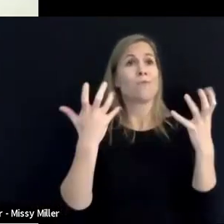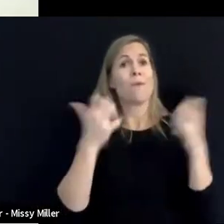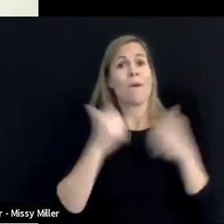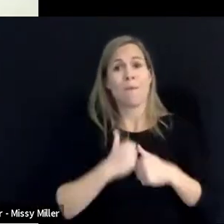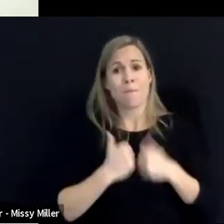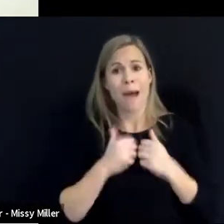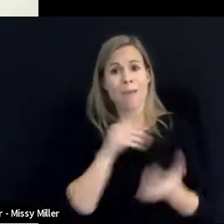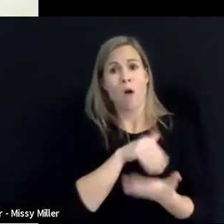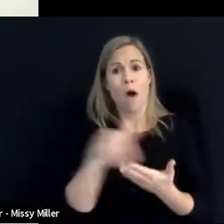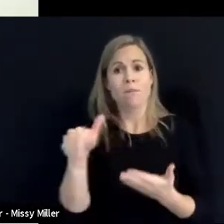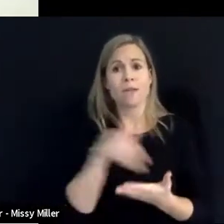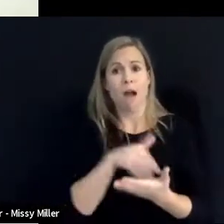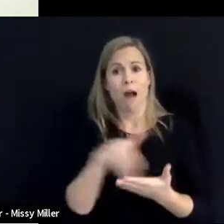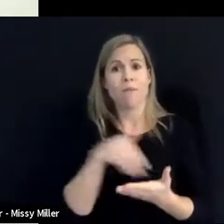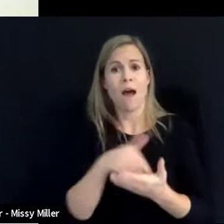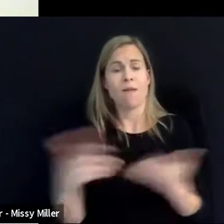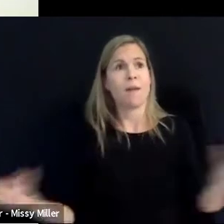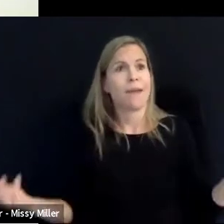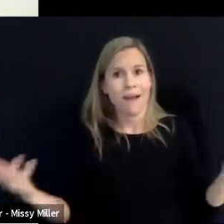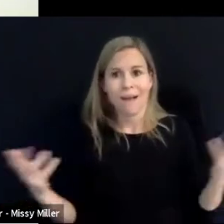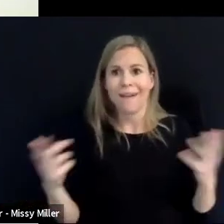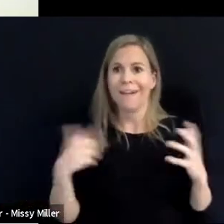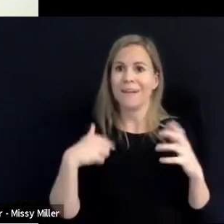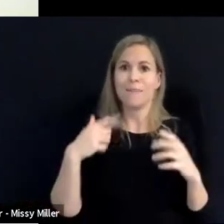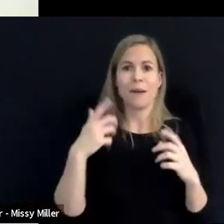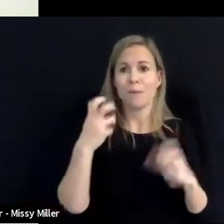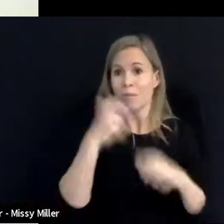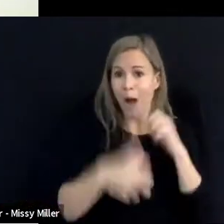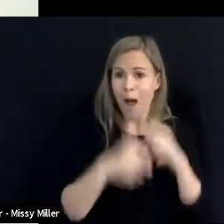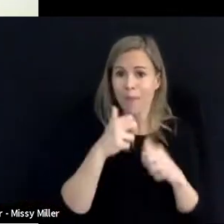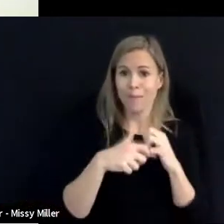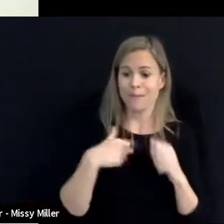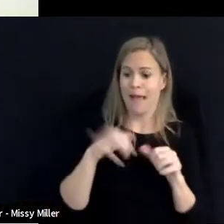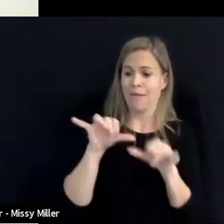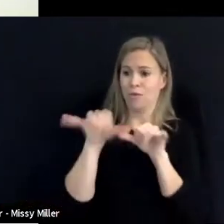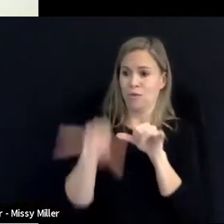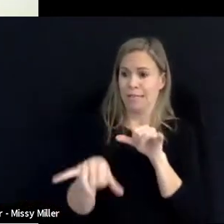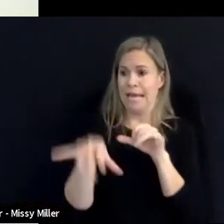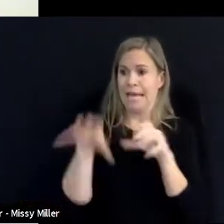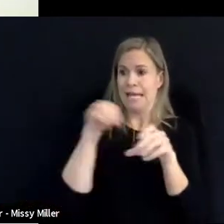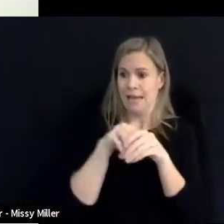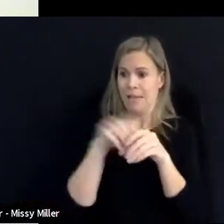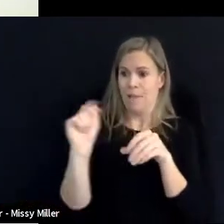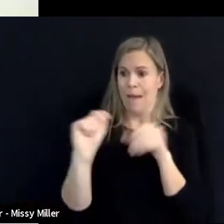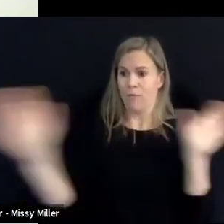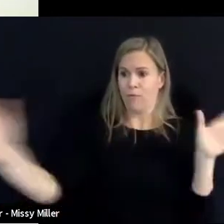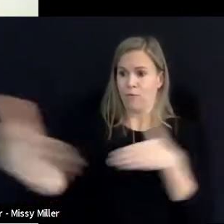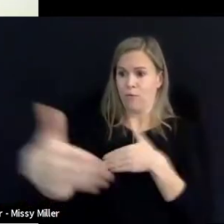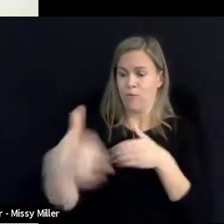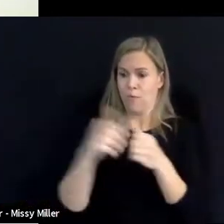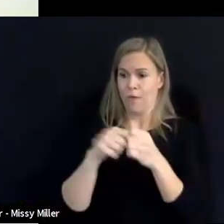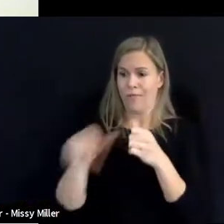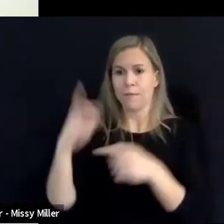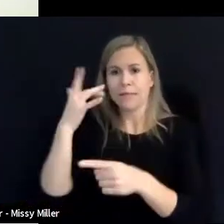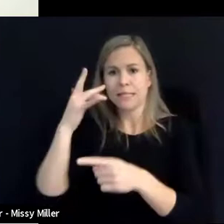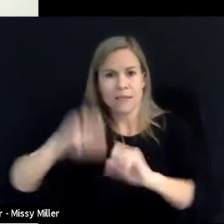And it was a problem giving him a bath because I had to stay in there with him because he was splash and create a mess in the bathroom.